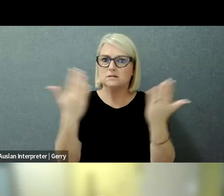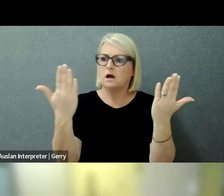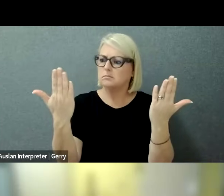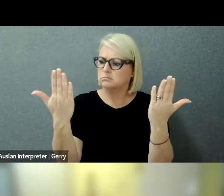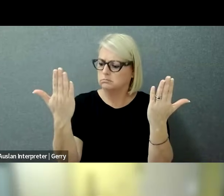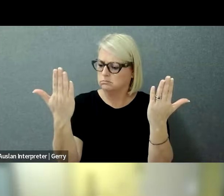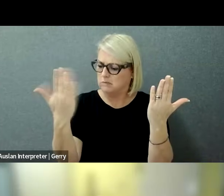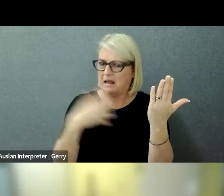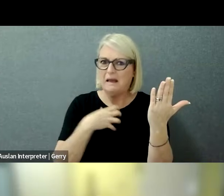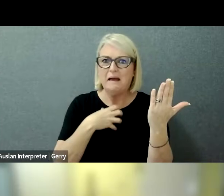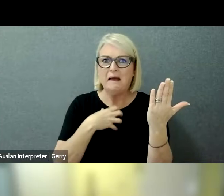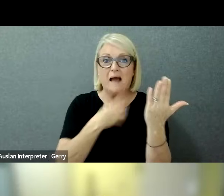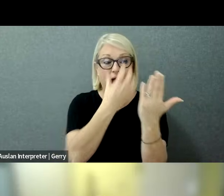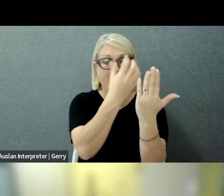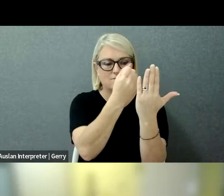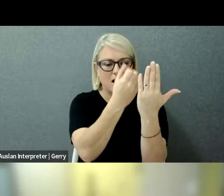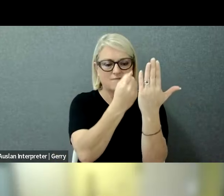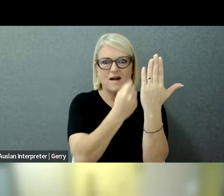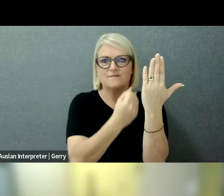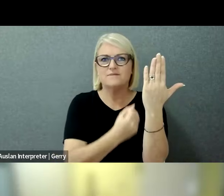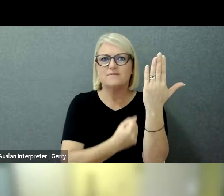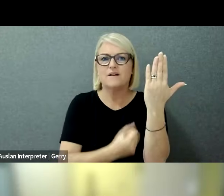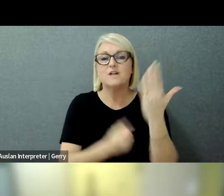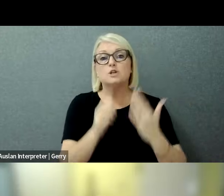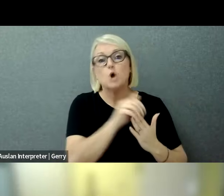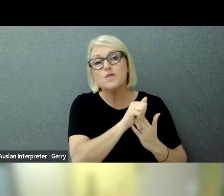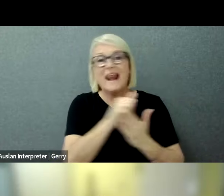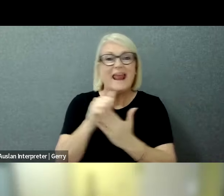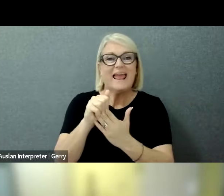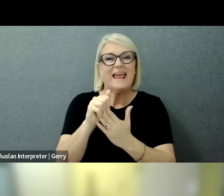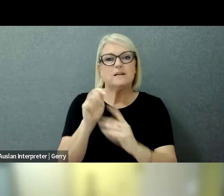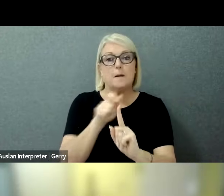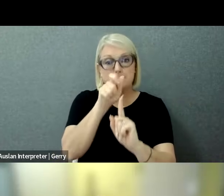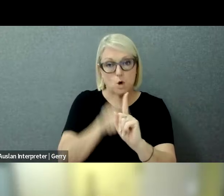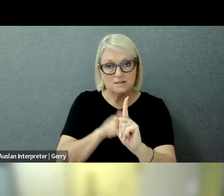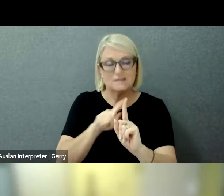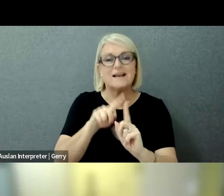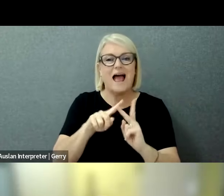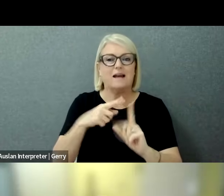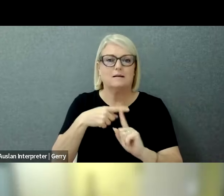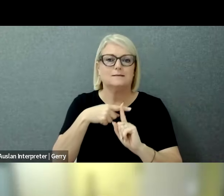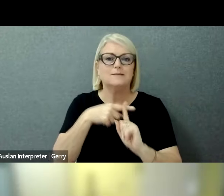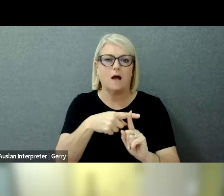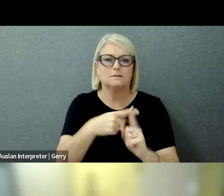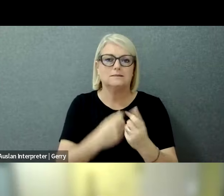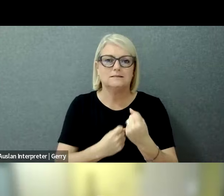practitioner and targeted foundational supports which has also been carried across into the new